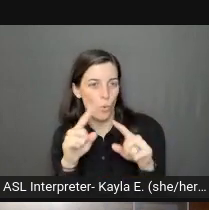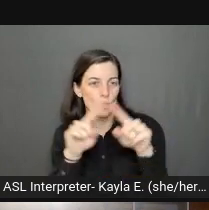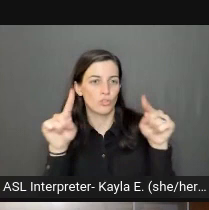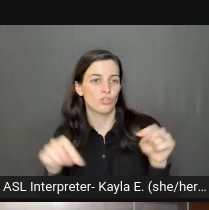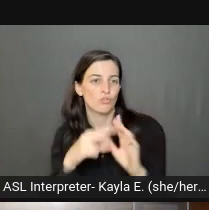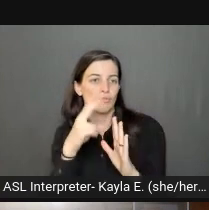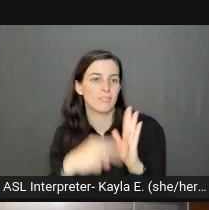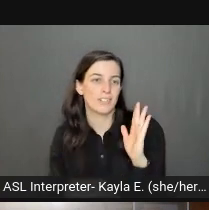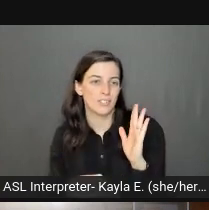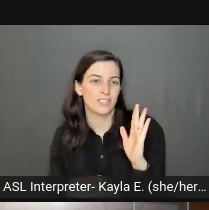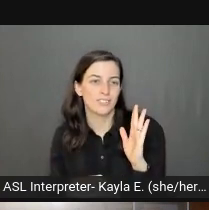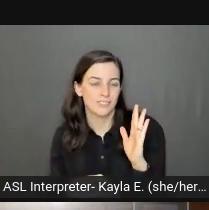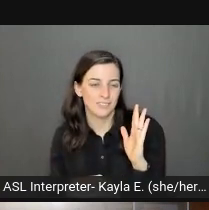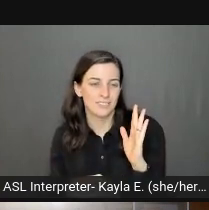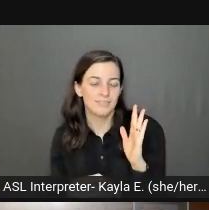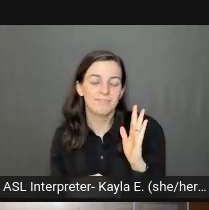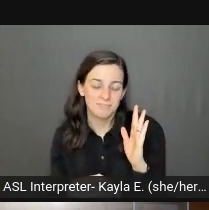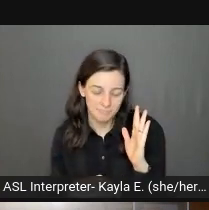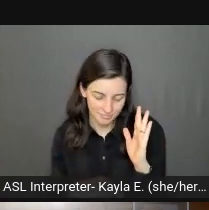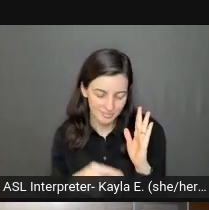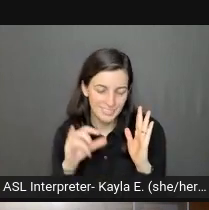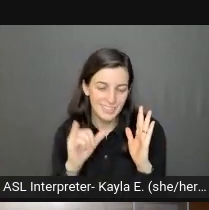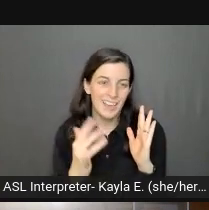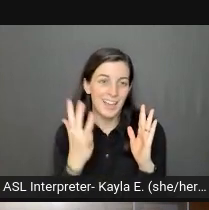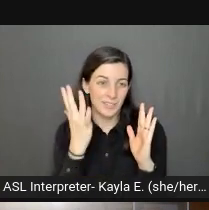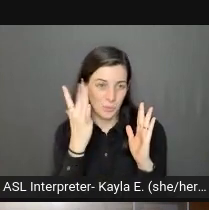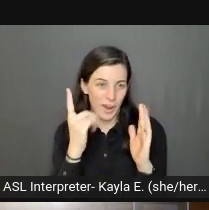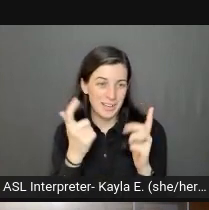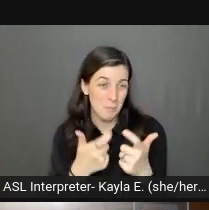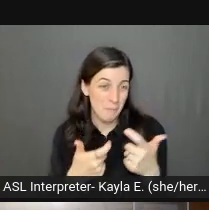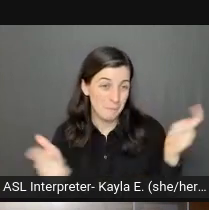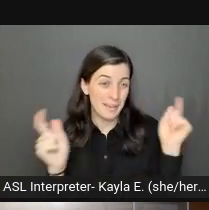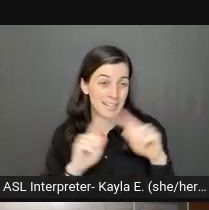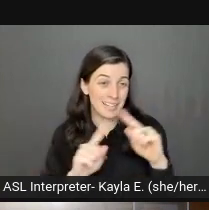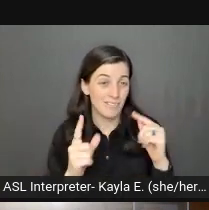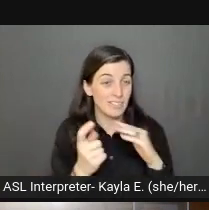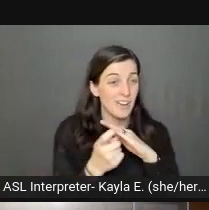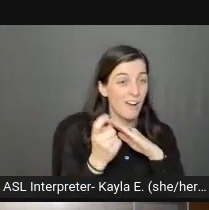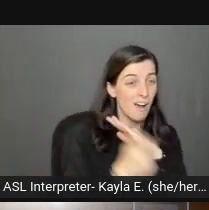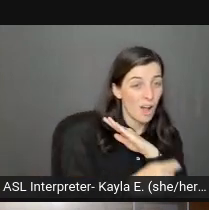This is why there is a huge difference between automated testing and manual testing.